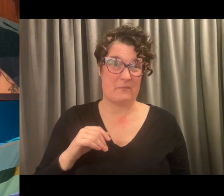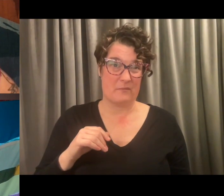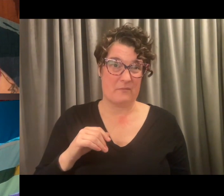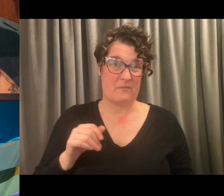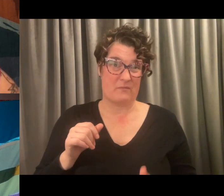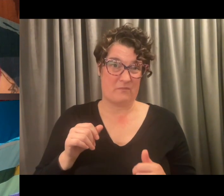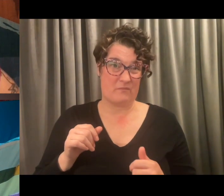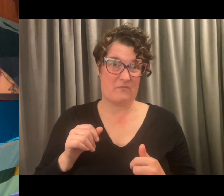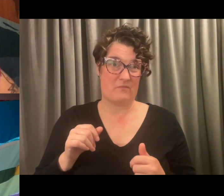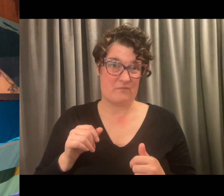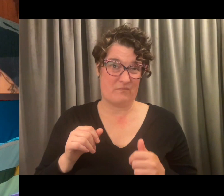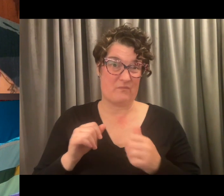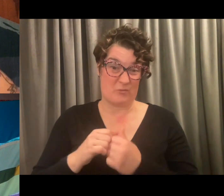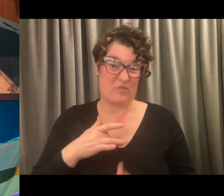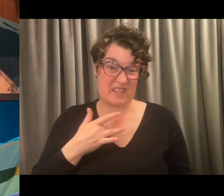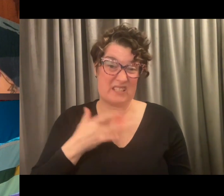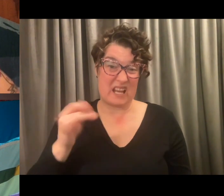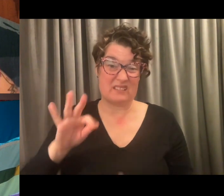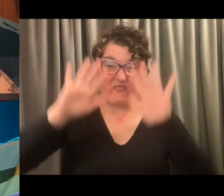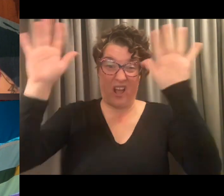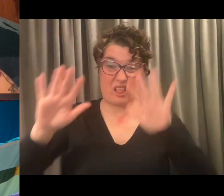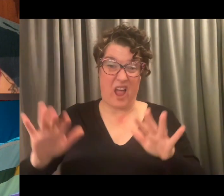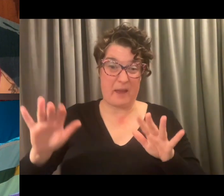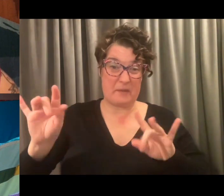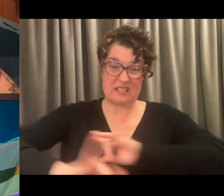Rebekah: Yeah. Nomy: You know, if they're allowed to know about that, which I know a